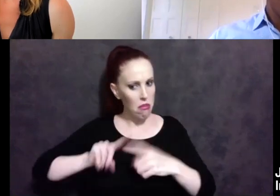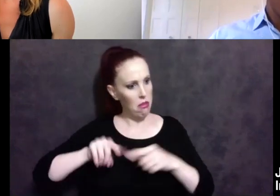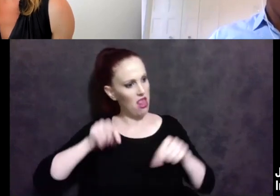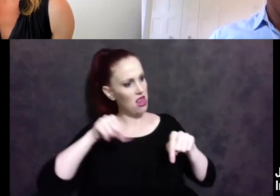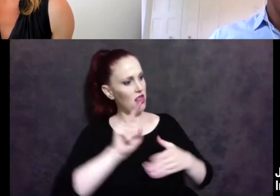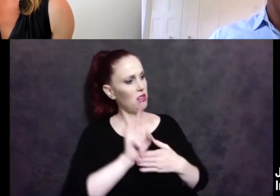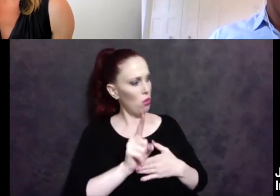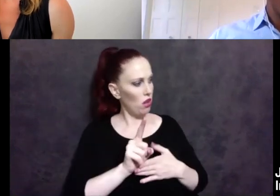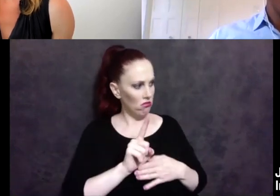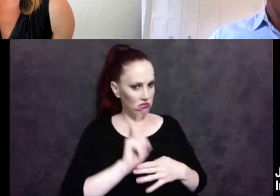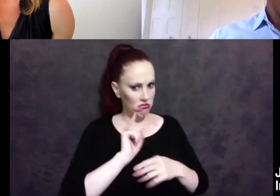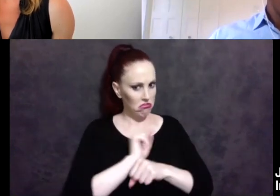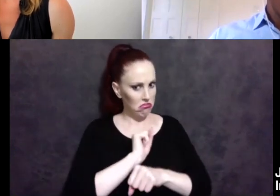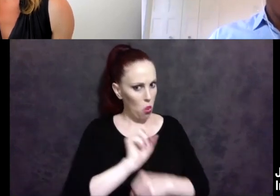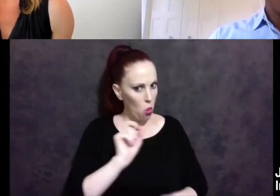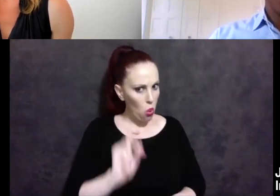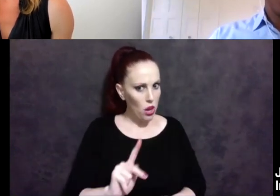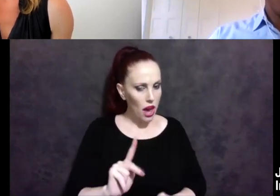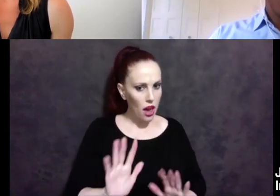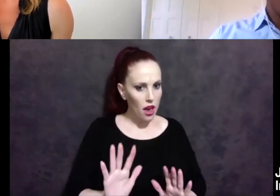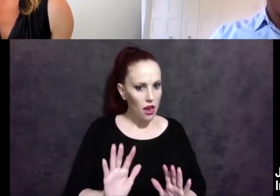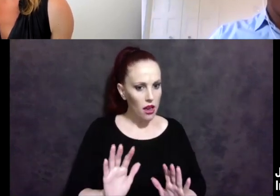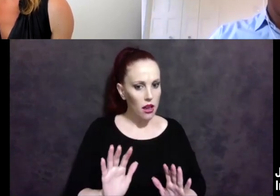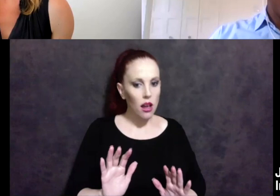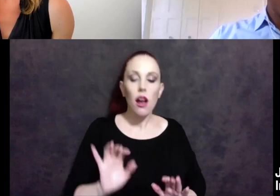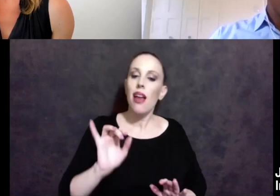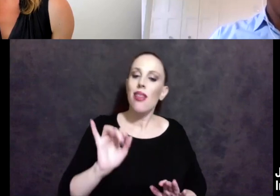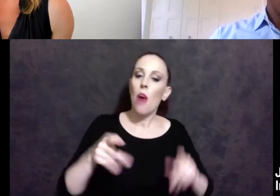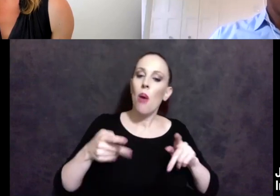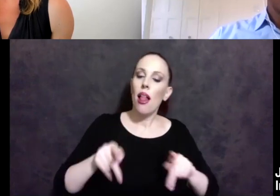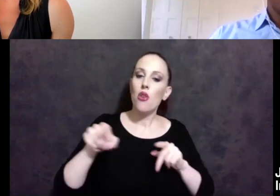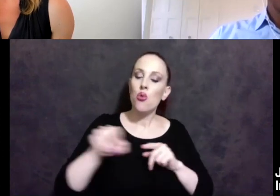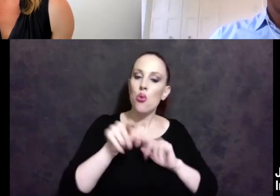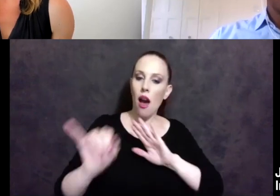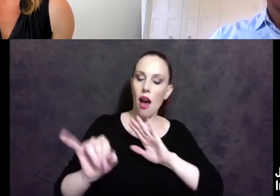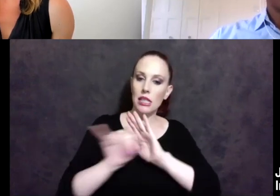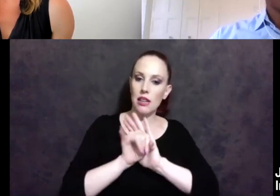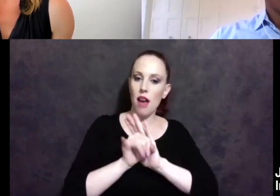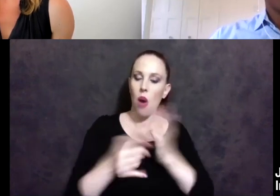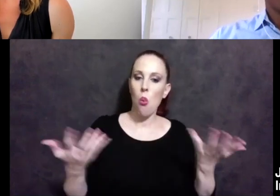I am actually OK. That lets you kind of identify what are your emotional triggers. What are